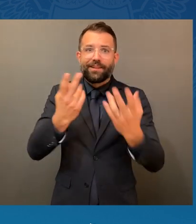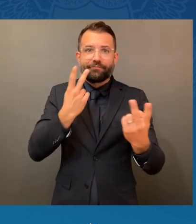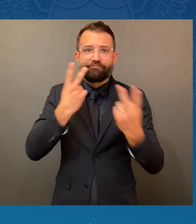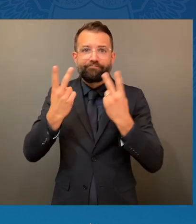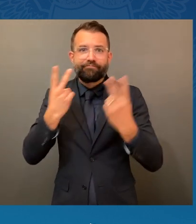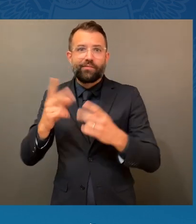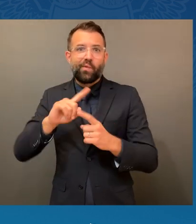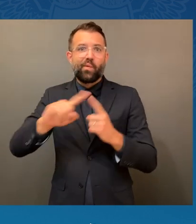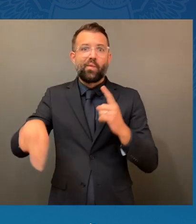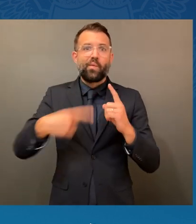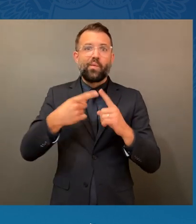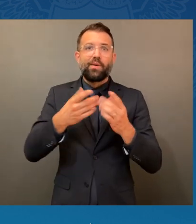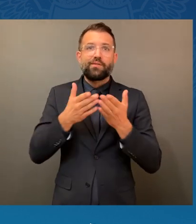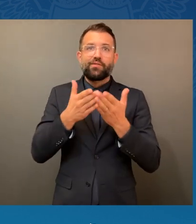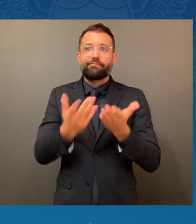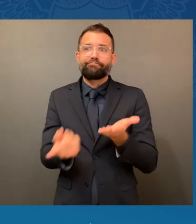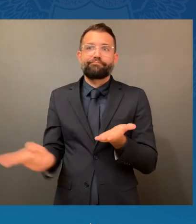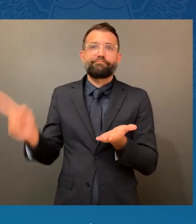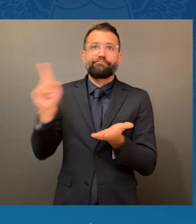who are such an important part of this work.